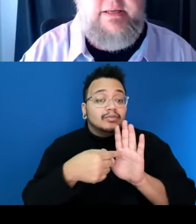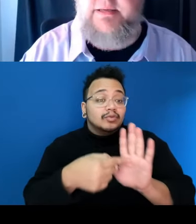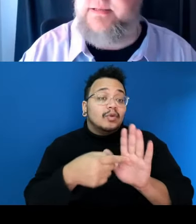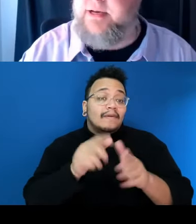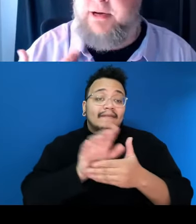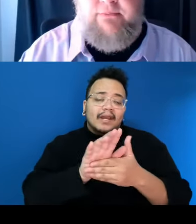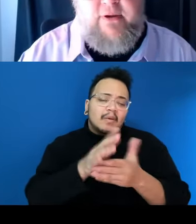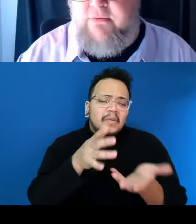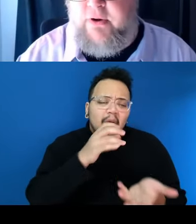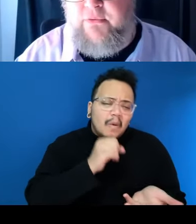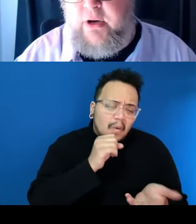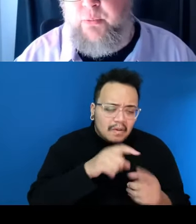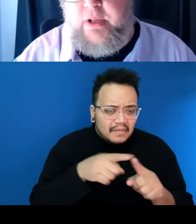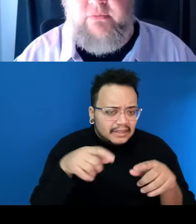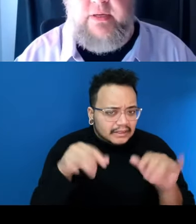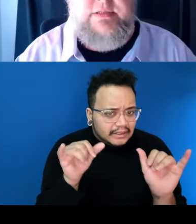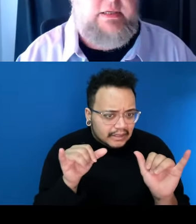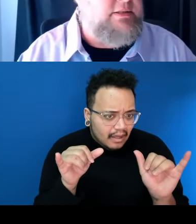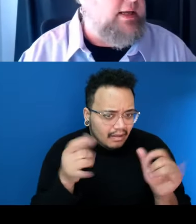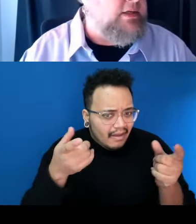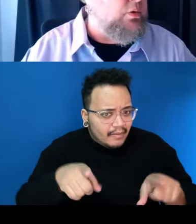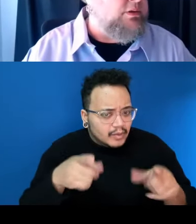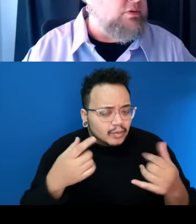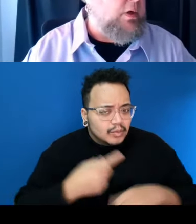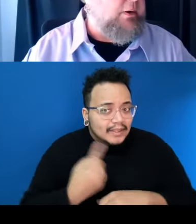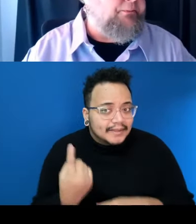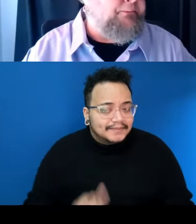but is very, very, very relevant in today's world as well.